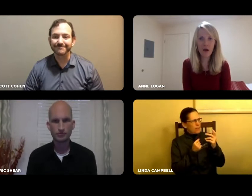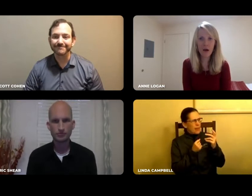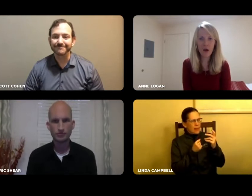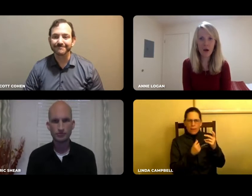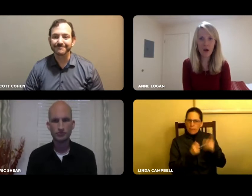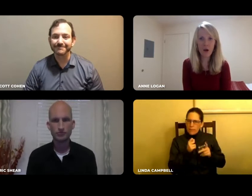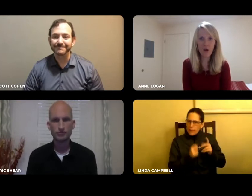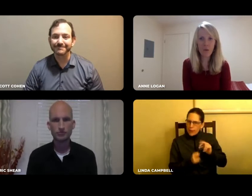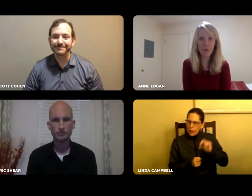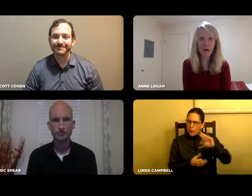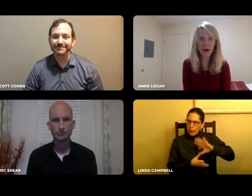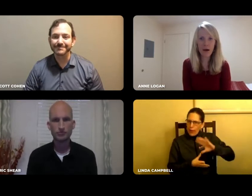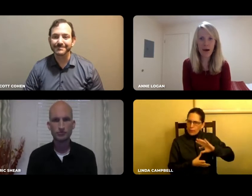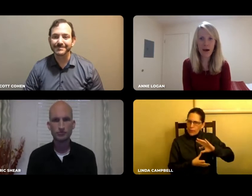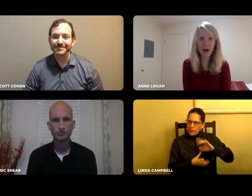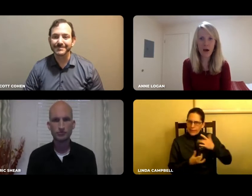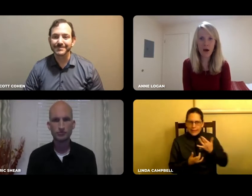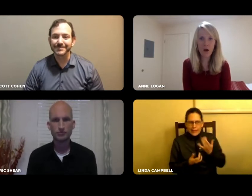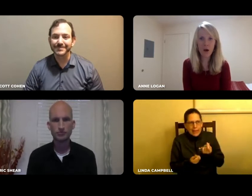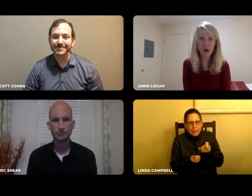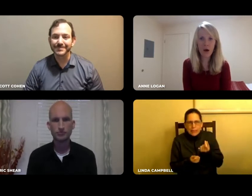When I started thinking about people in the Northern hemisphere.